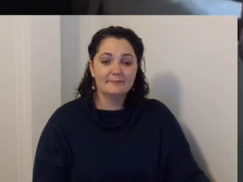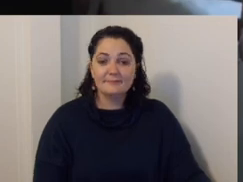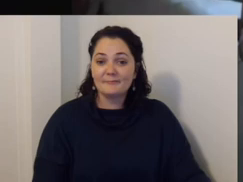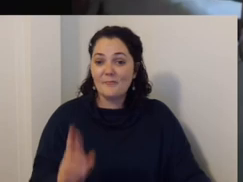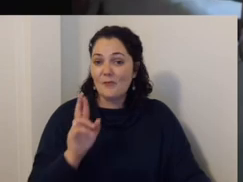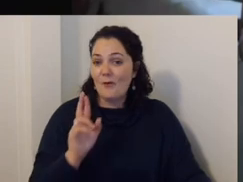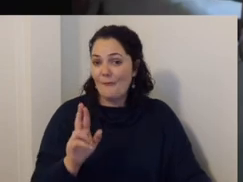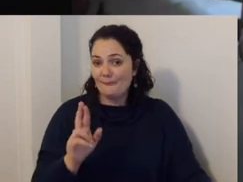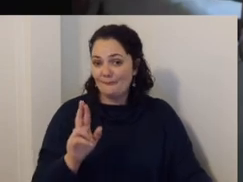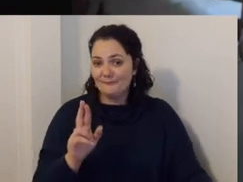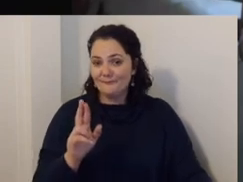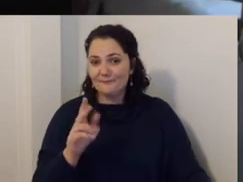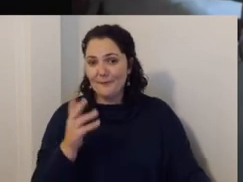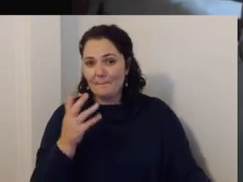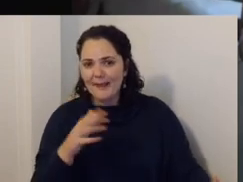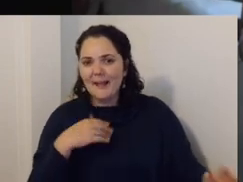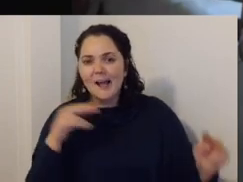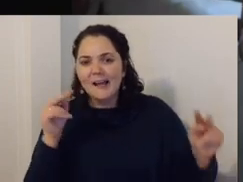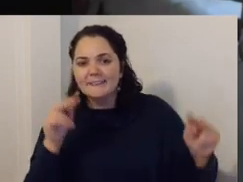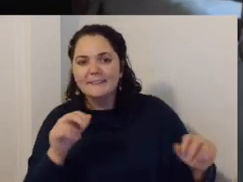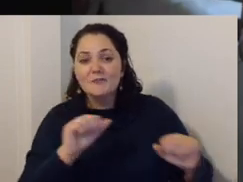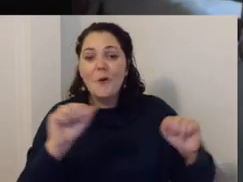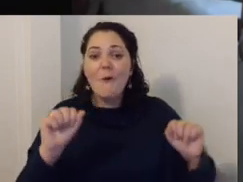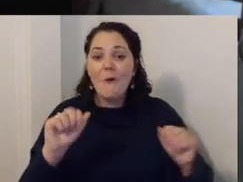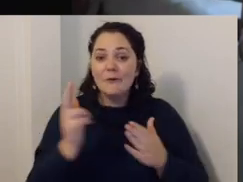and hopefully when we see all your drawings and Shannon will come in